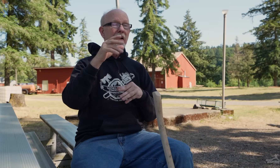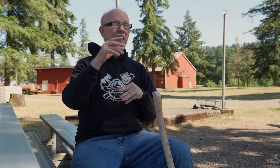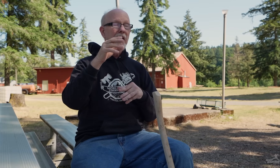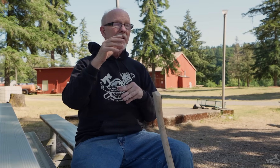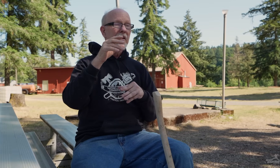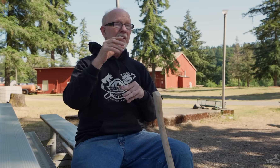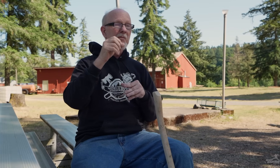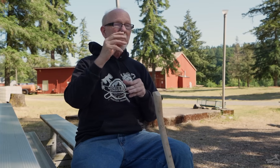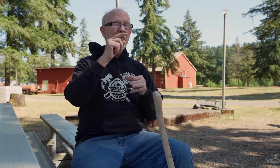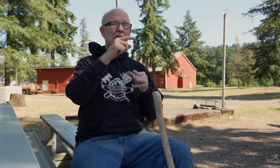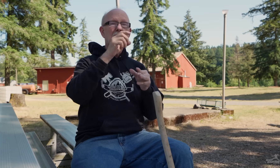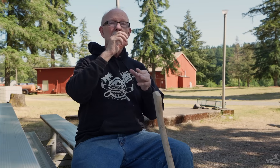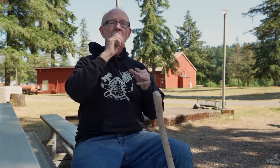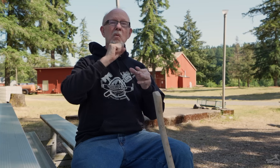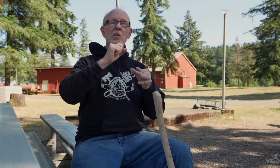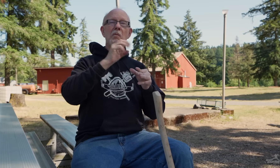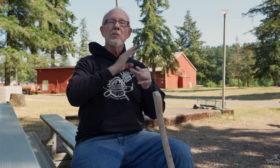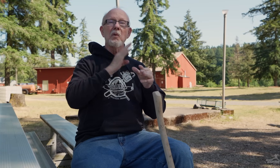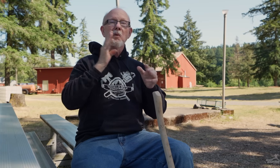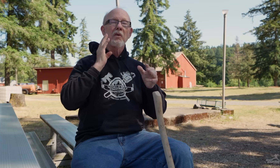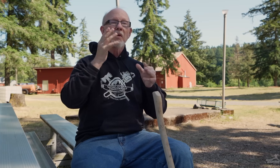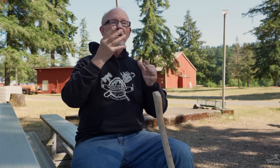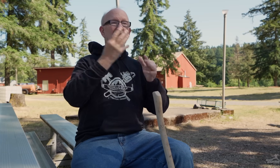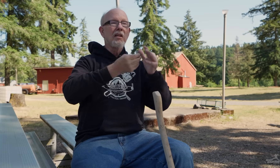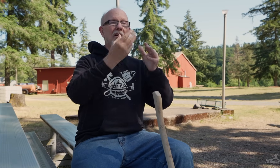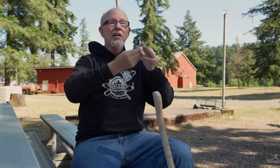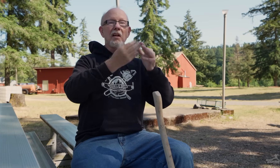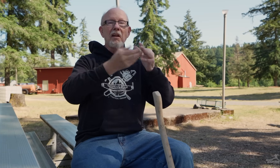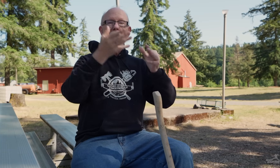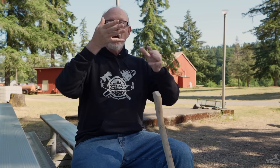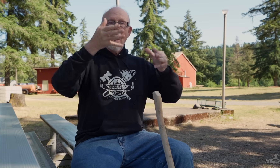They were part of the old board. Most of them have passed away now.